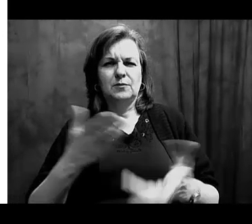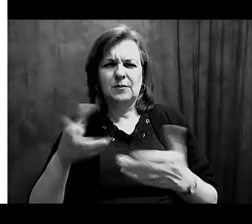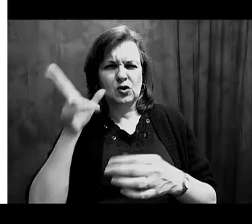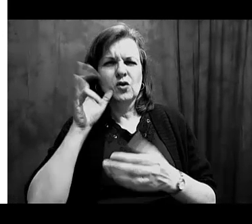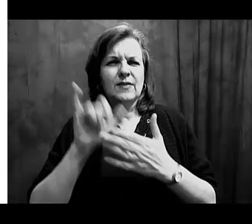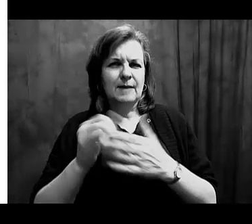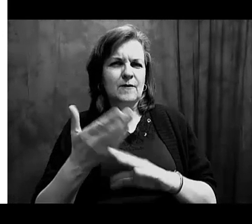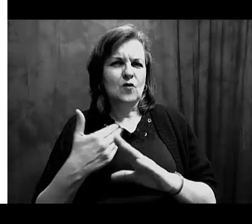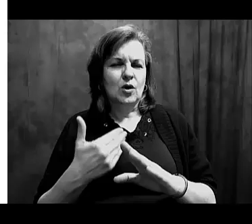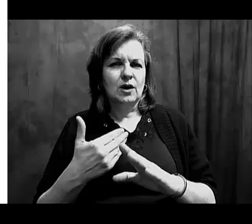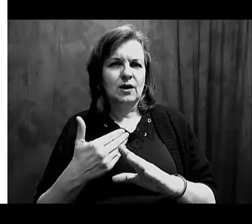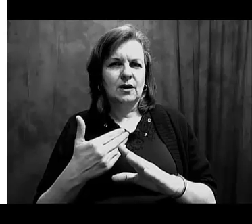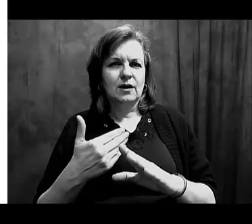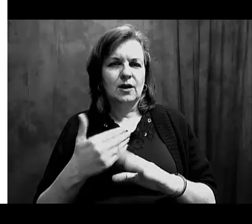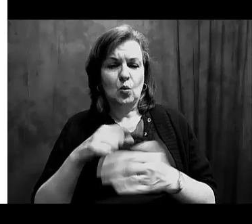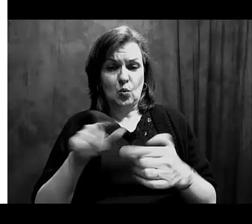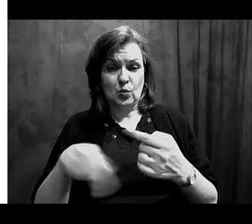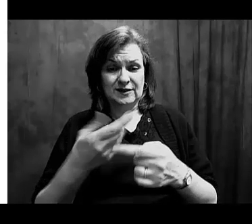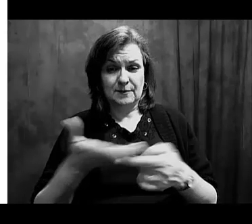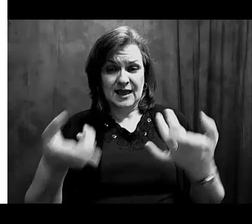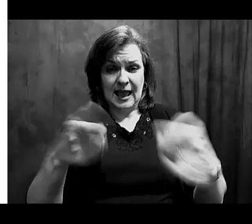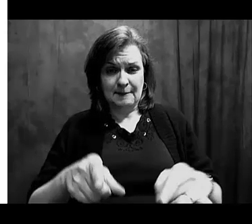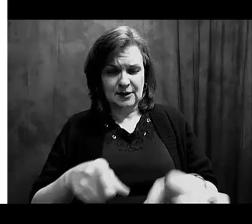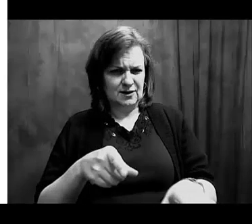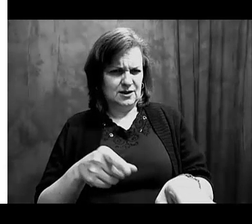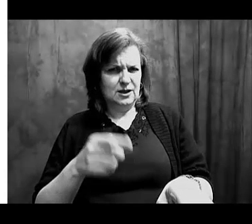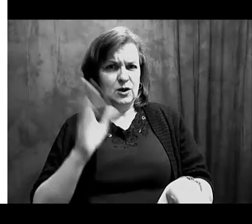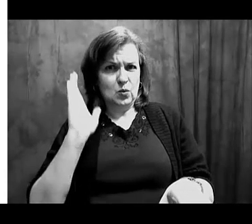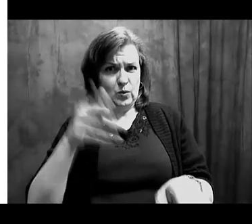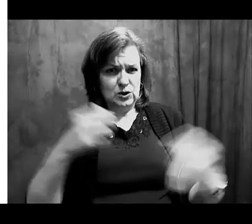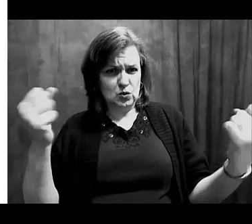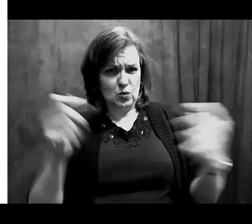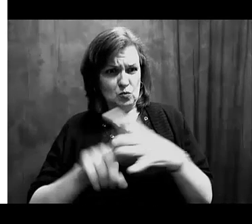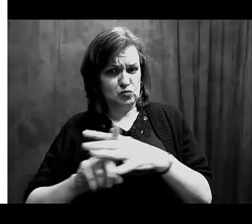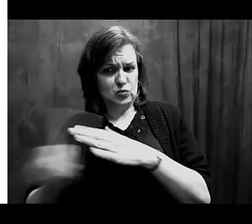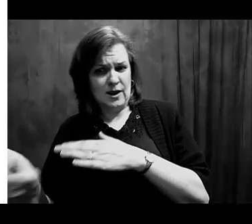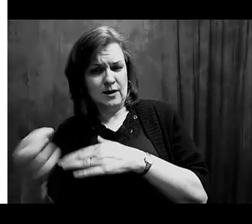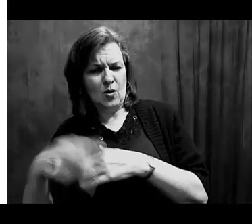are you going to run away from the danger or you gonna face it and fight it??